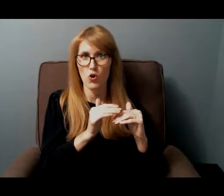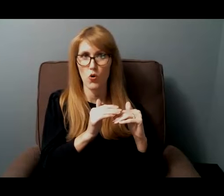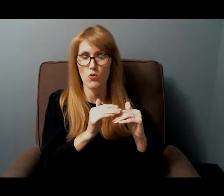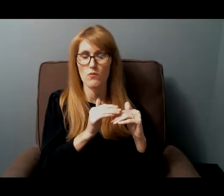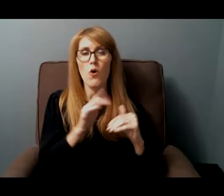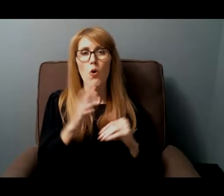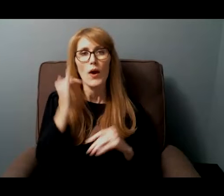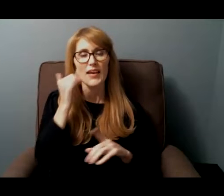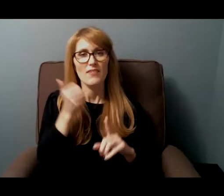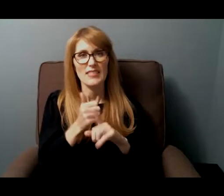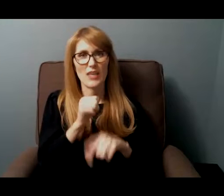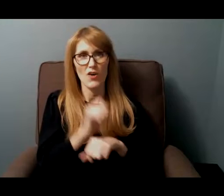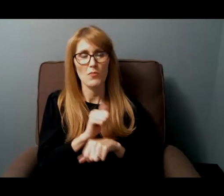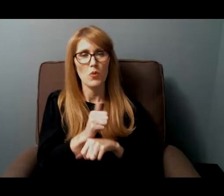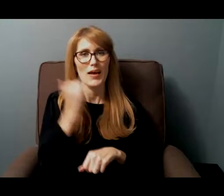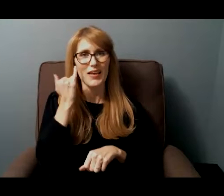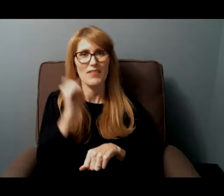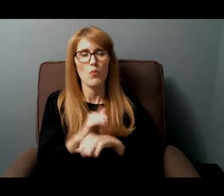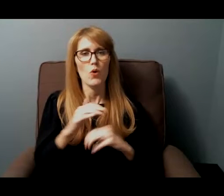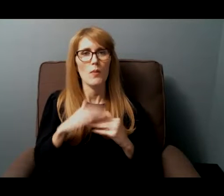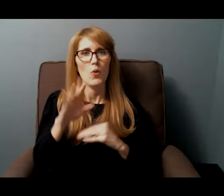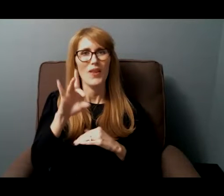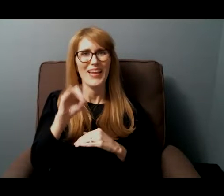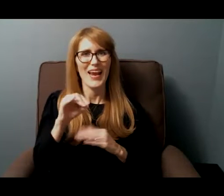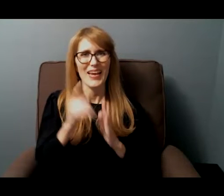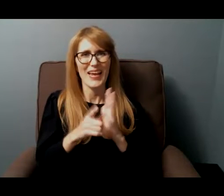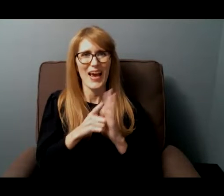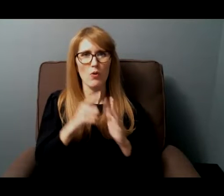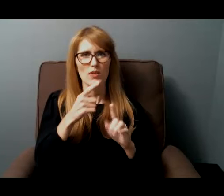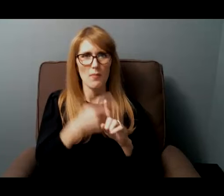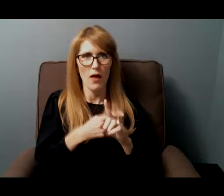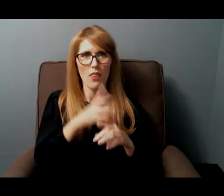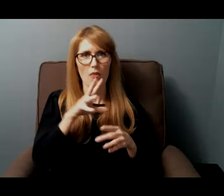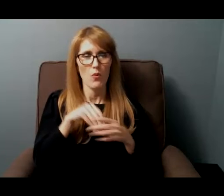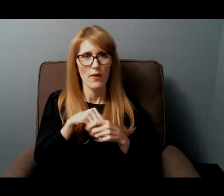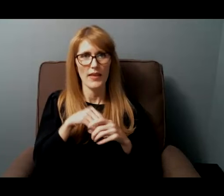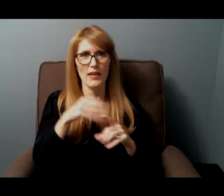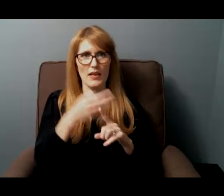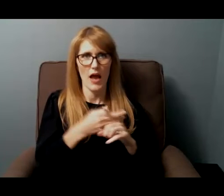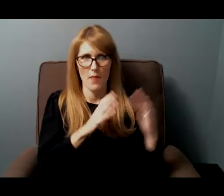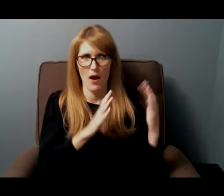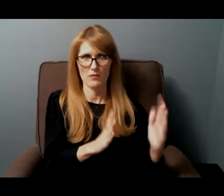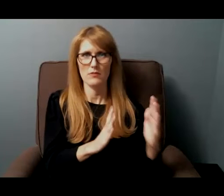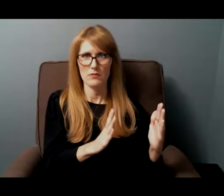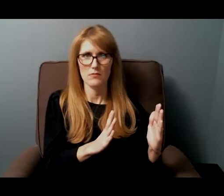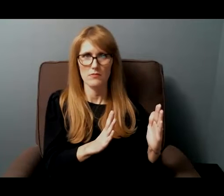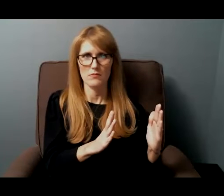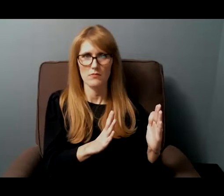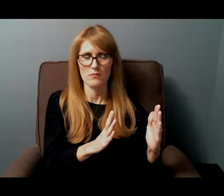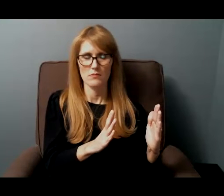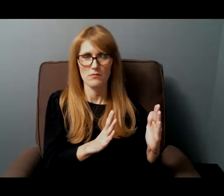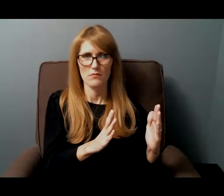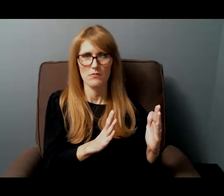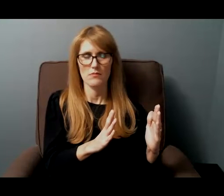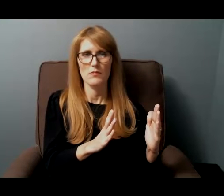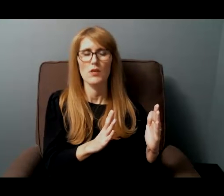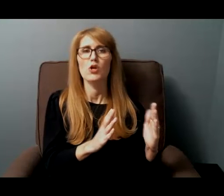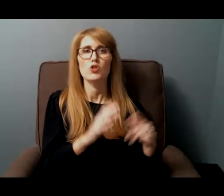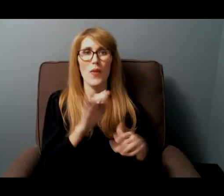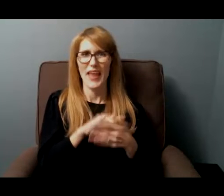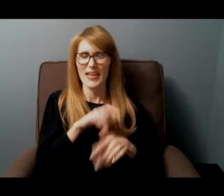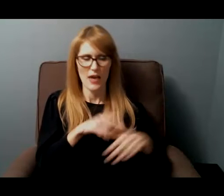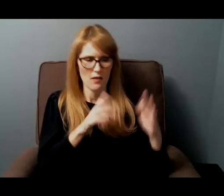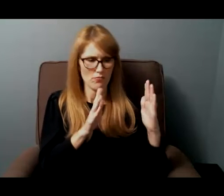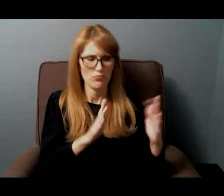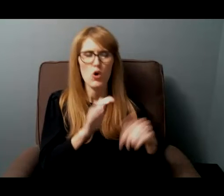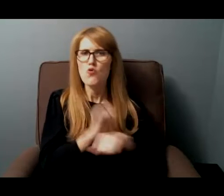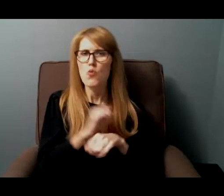if they are worked more than 80 hours a month in nine months. To figure out, they are going to look